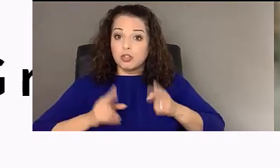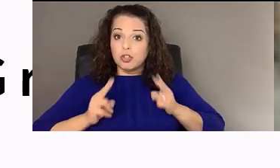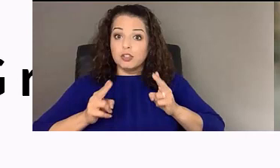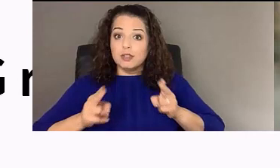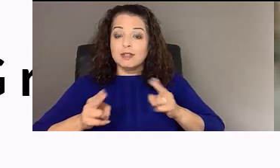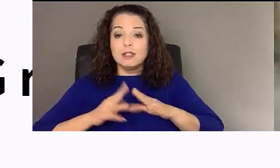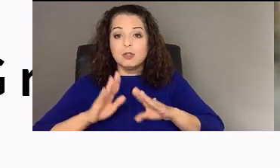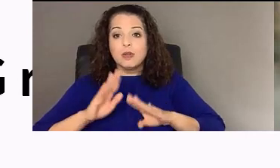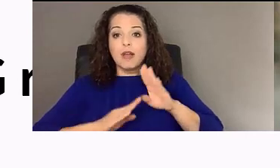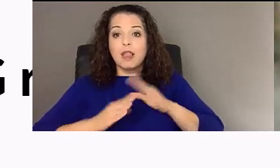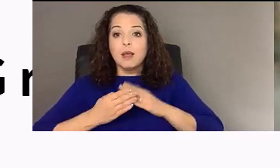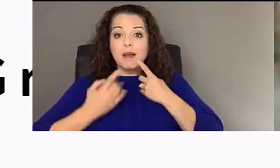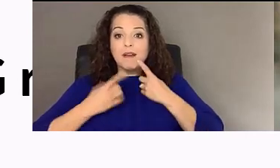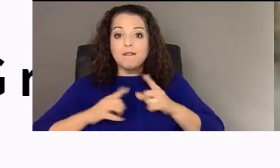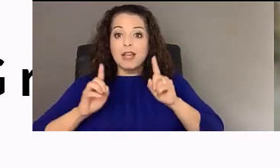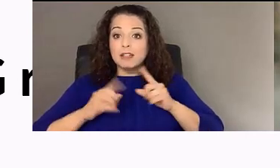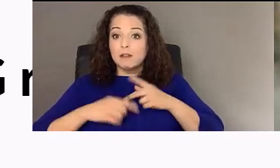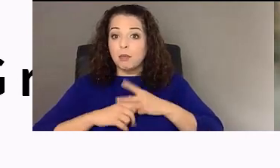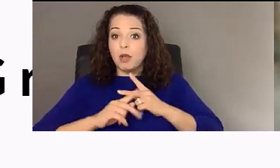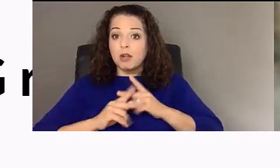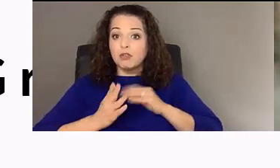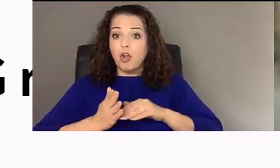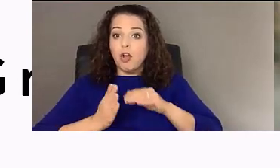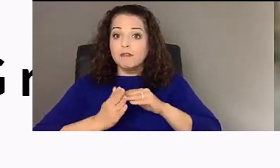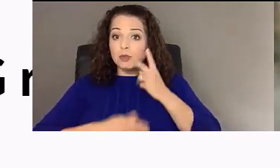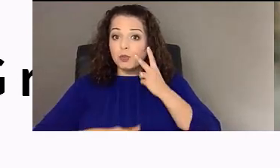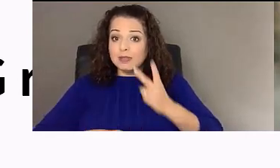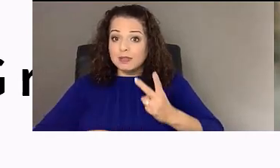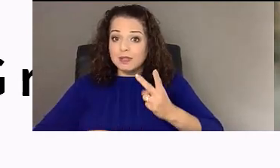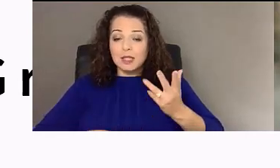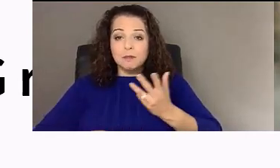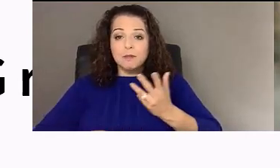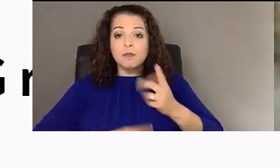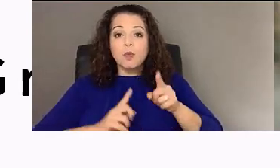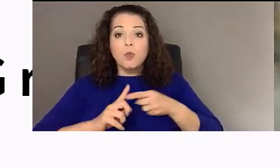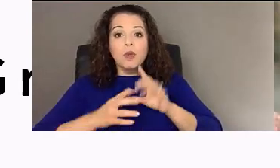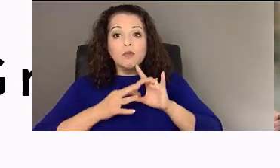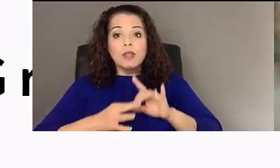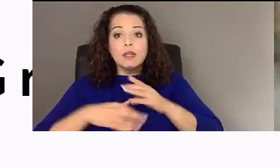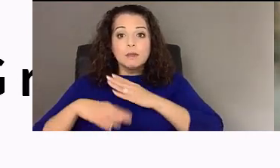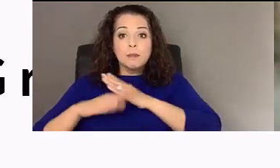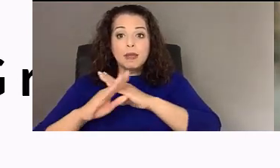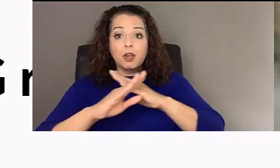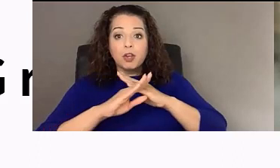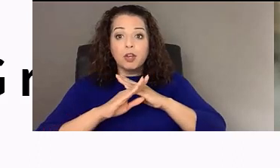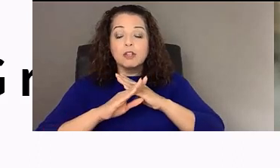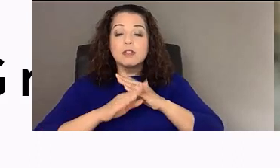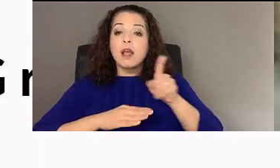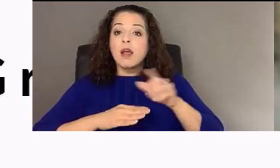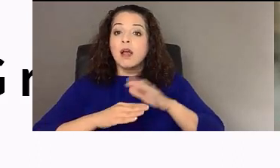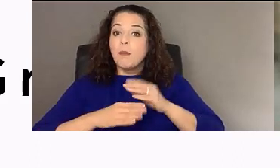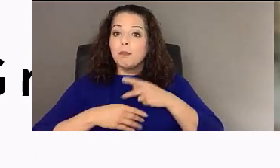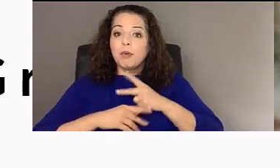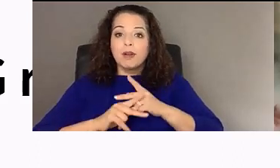because oftentimes what we see when it comes to barriers is that products that are not developed